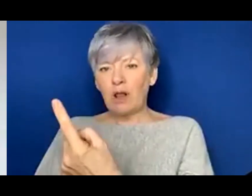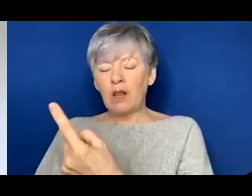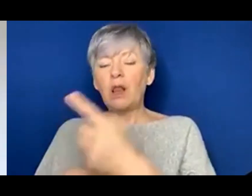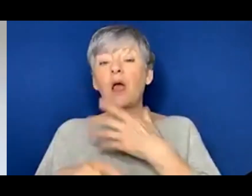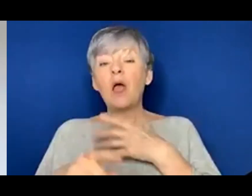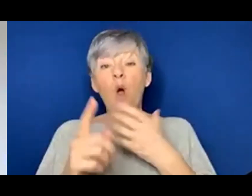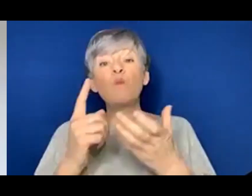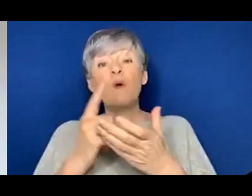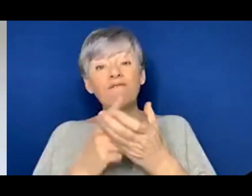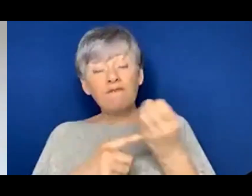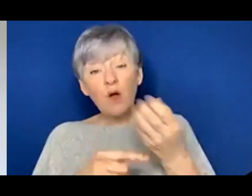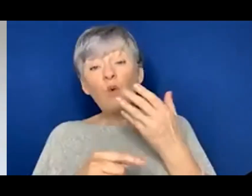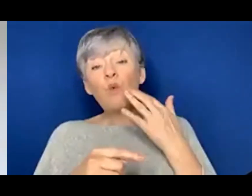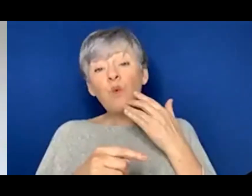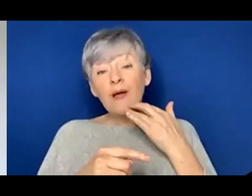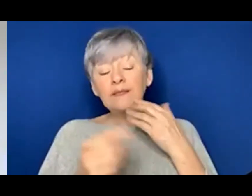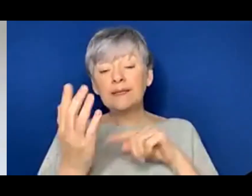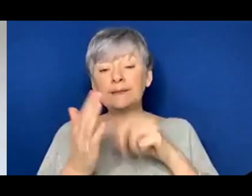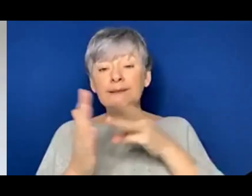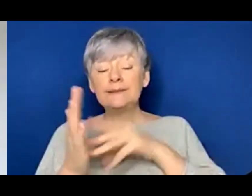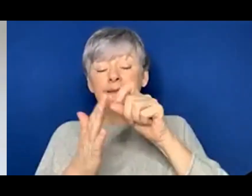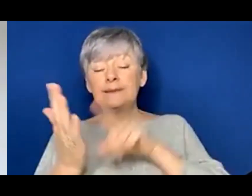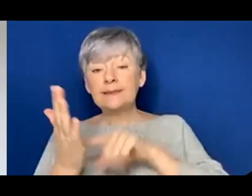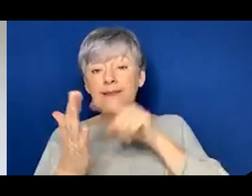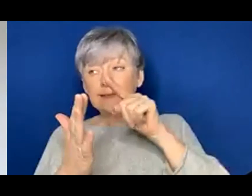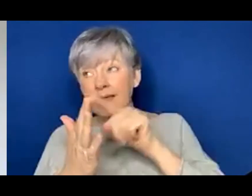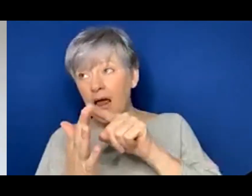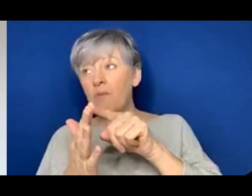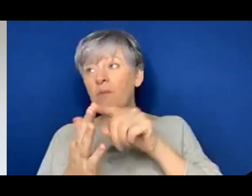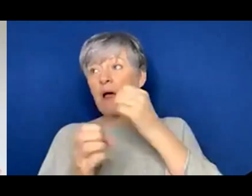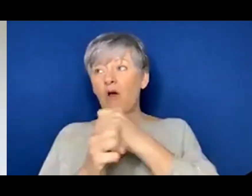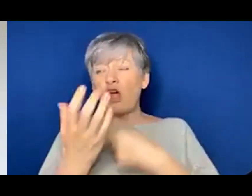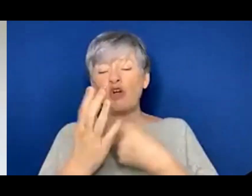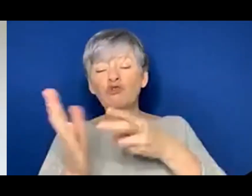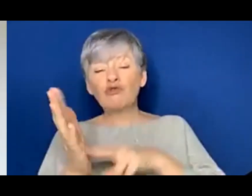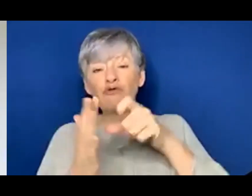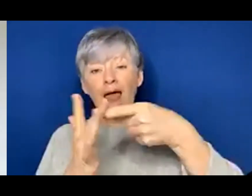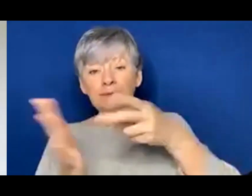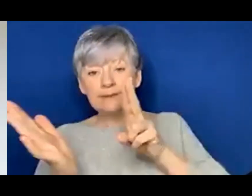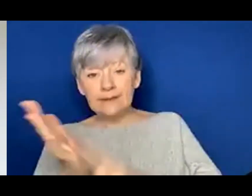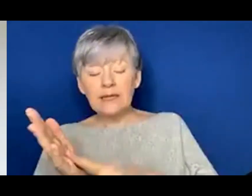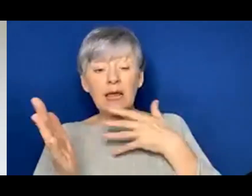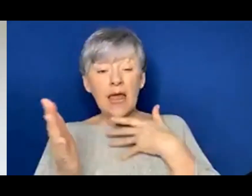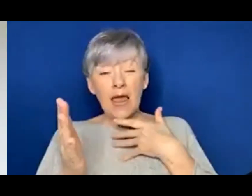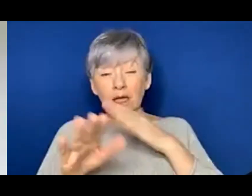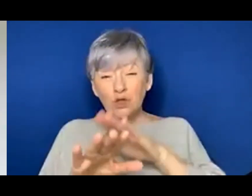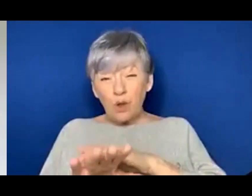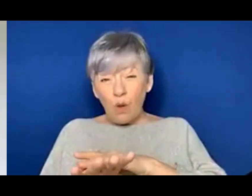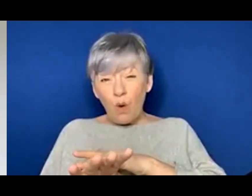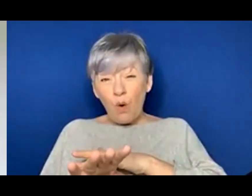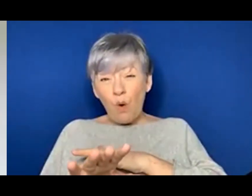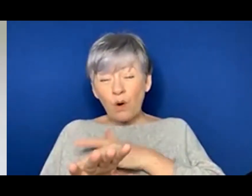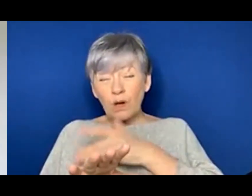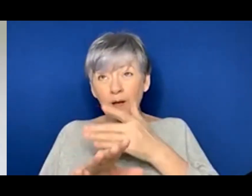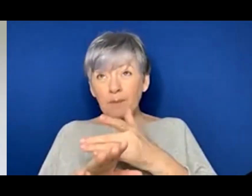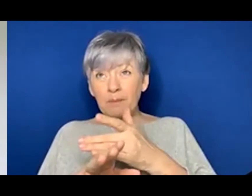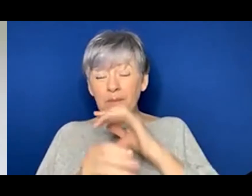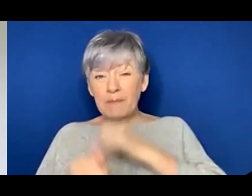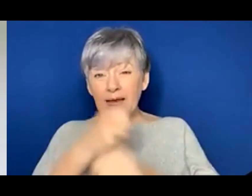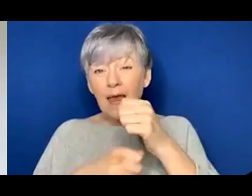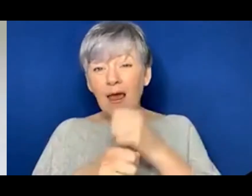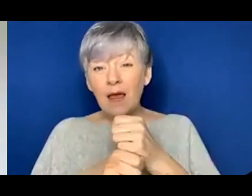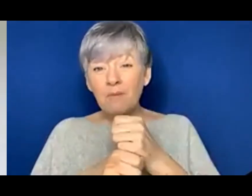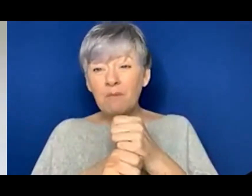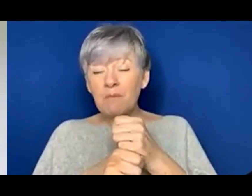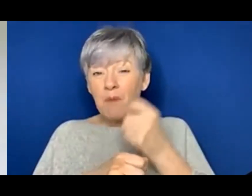When Temple Grandin became a household name, it slowly became understood autism stays with us